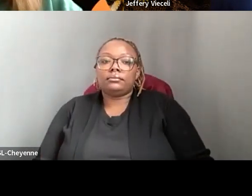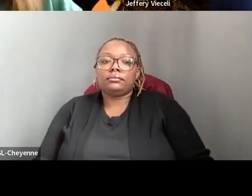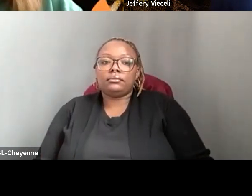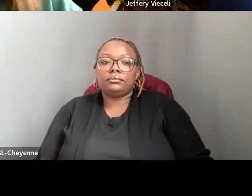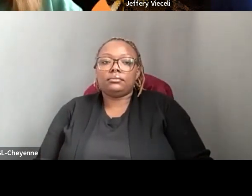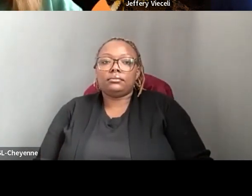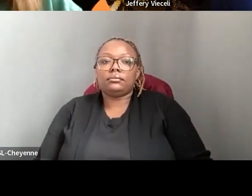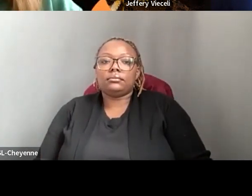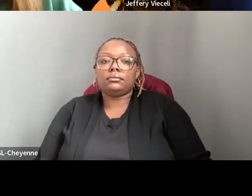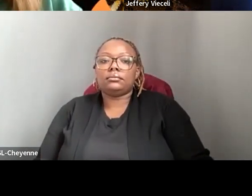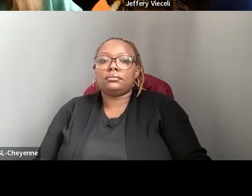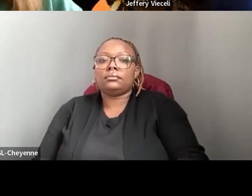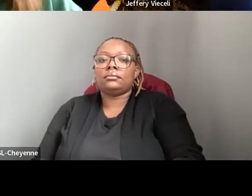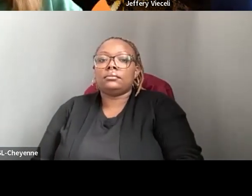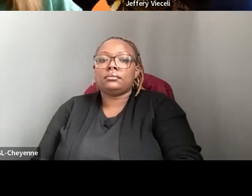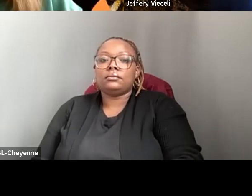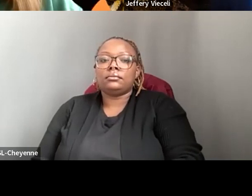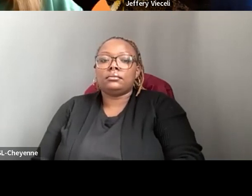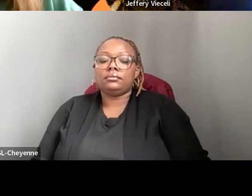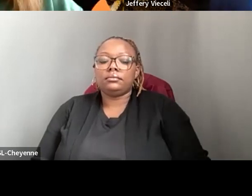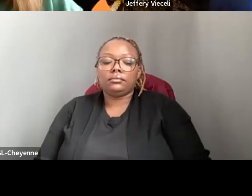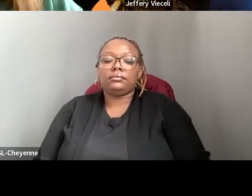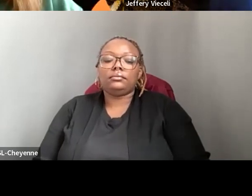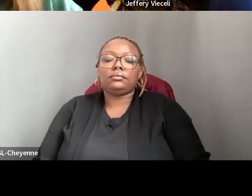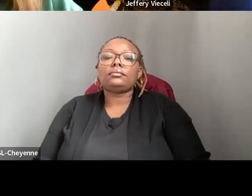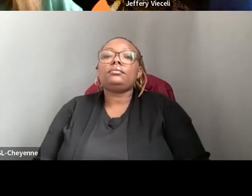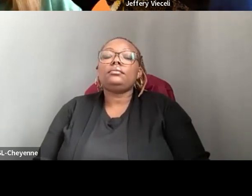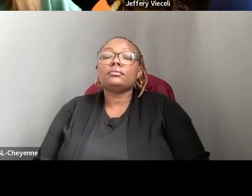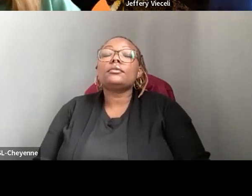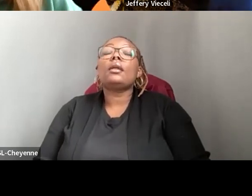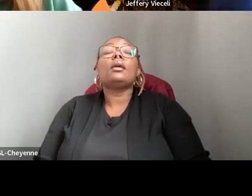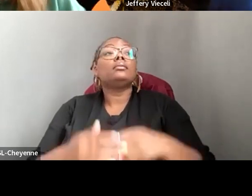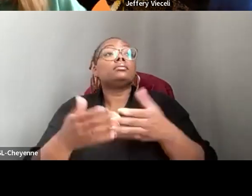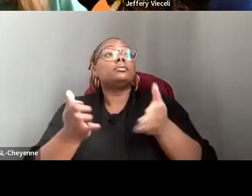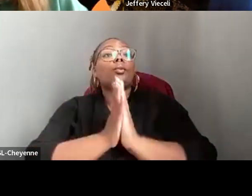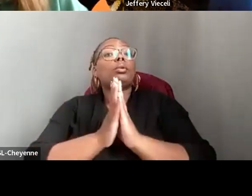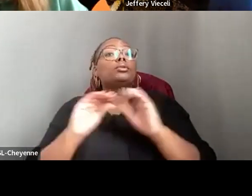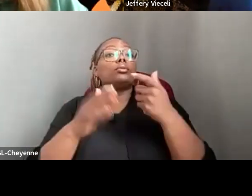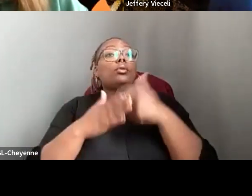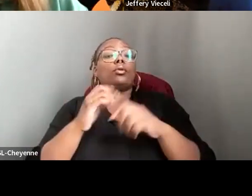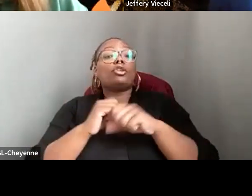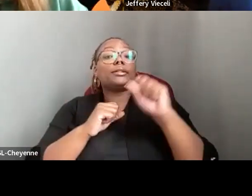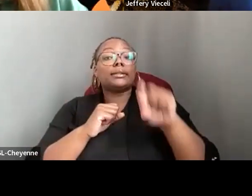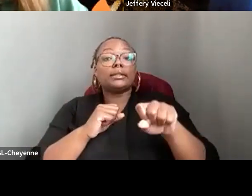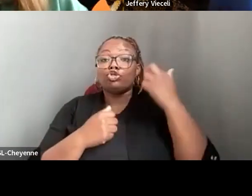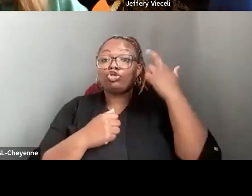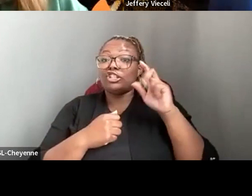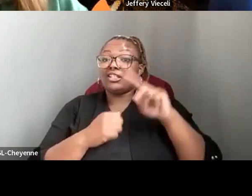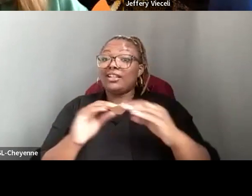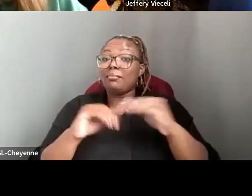Jeremy Leffler: Okay; and then when you are requesting a no-cost extension and the reason is that you need more time, do you need